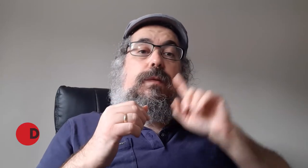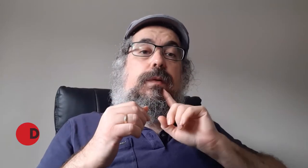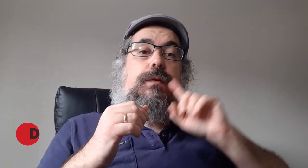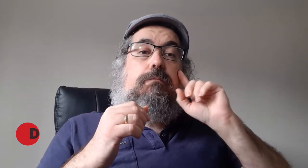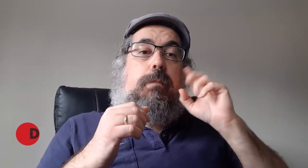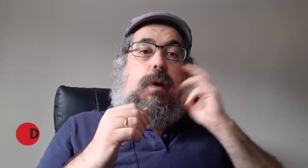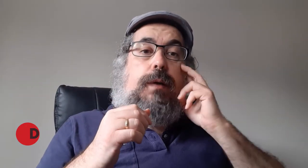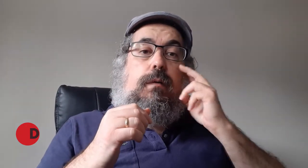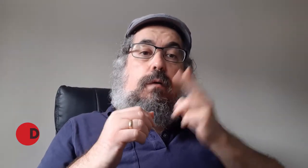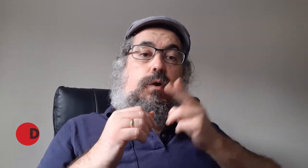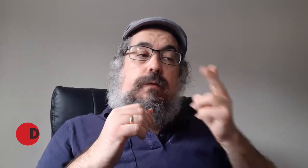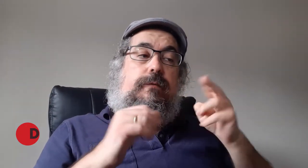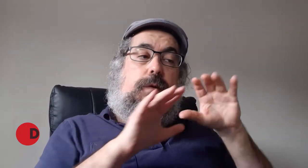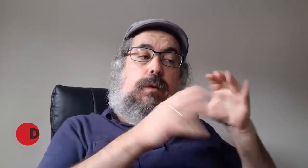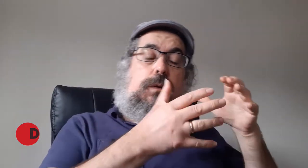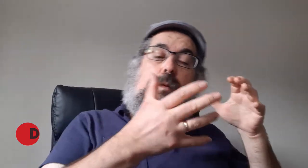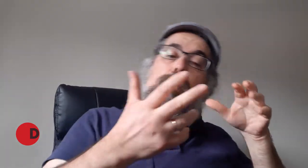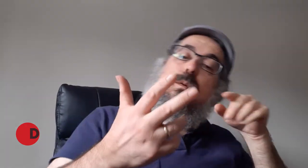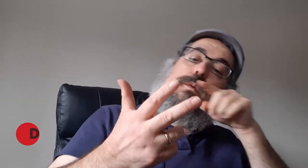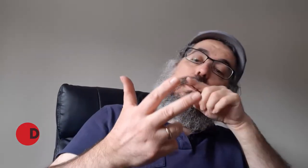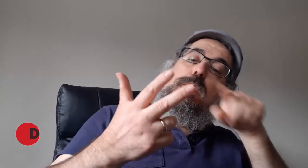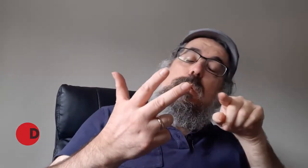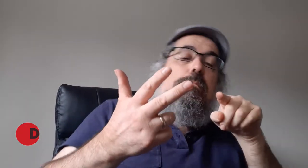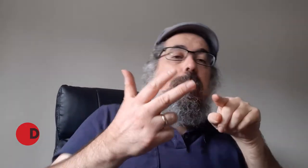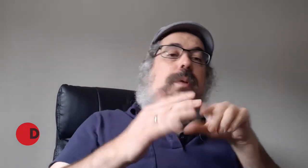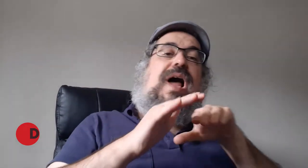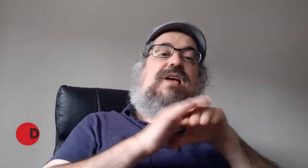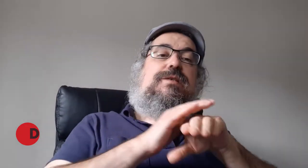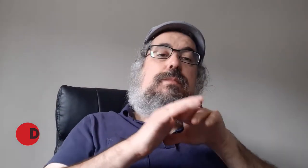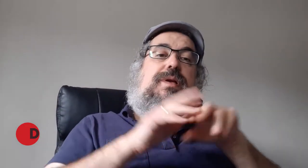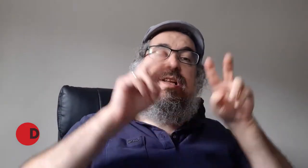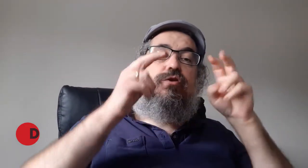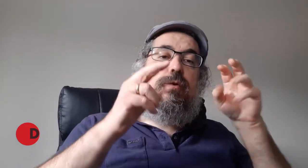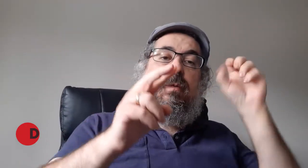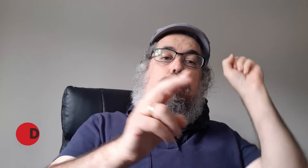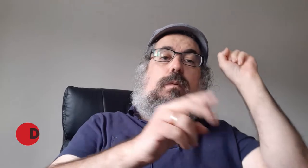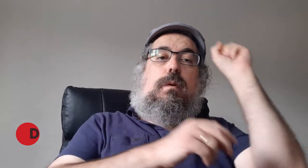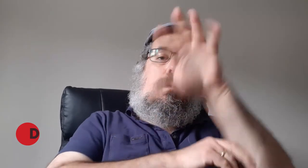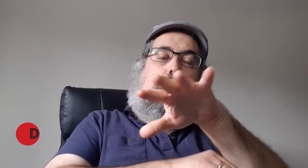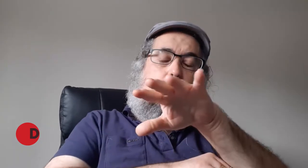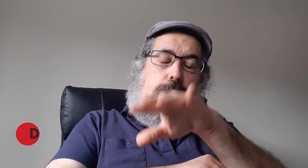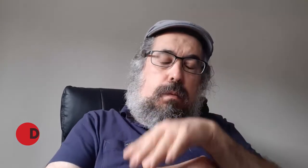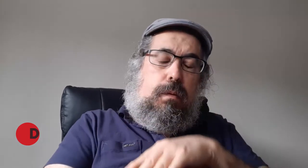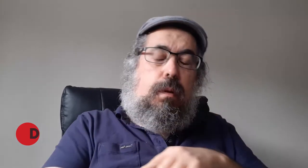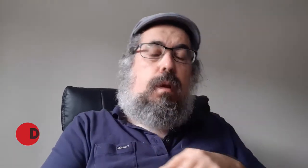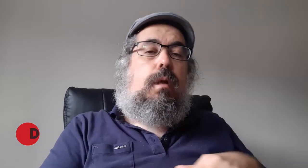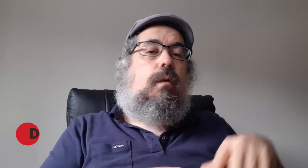and Deaf-Blind raised accessibility issues.